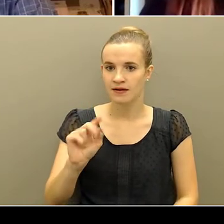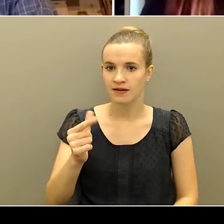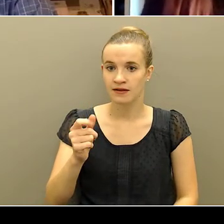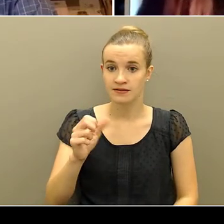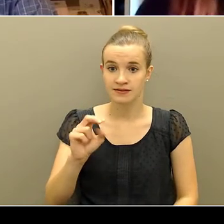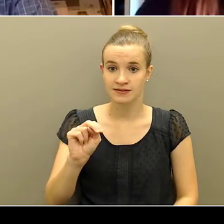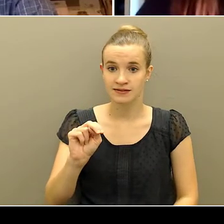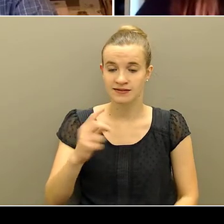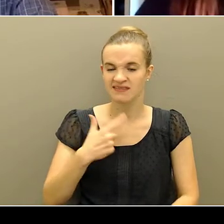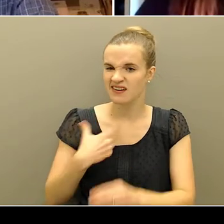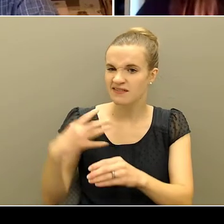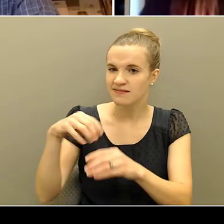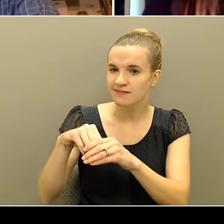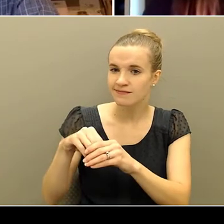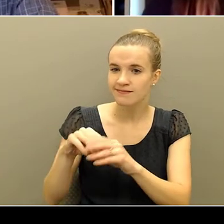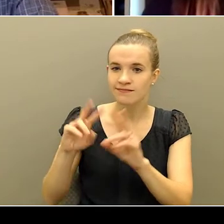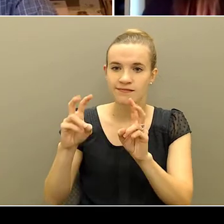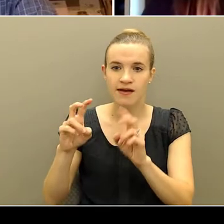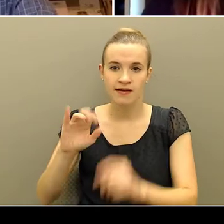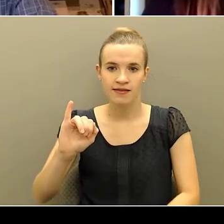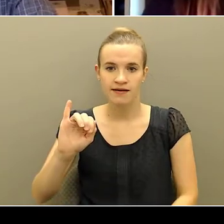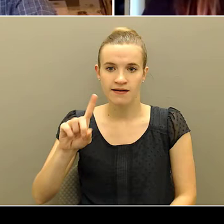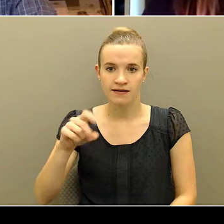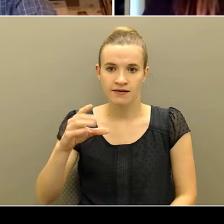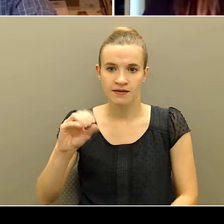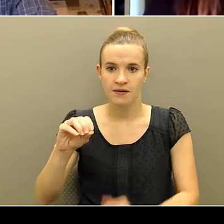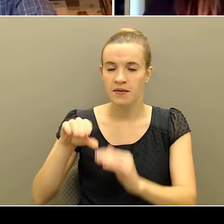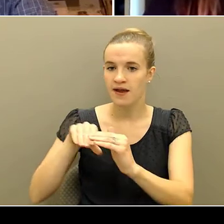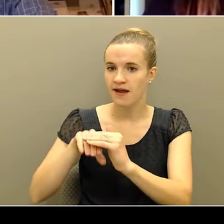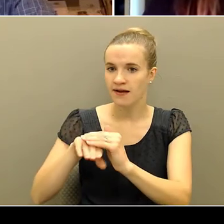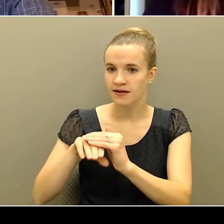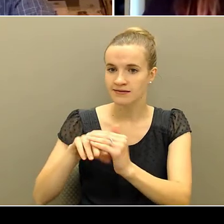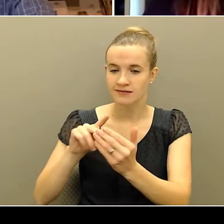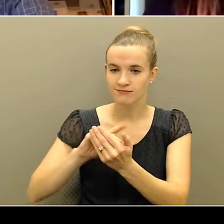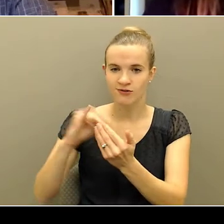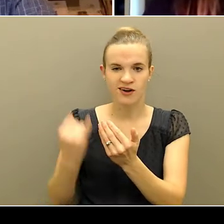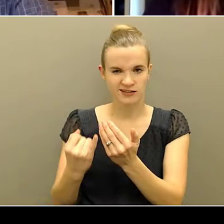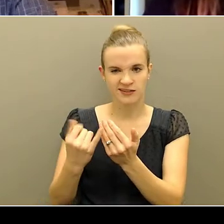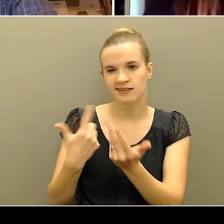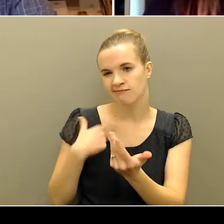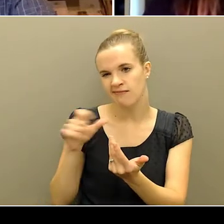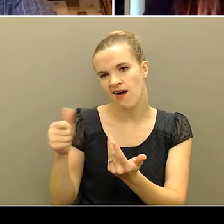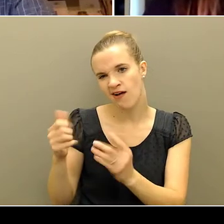Idaho Access Project, among other things. And it's my pleasure today to